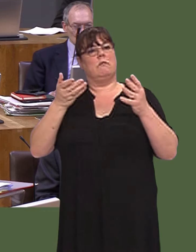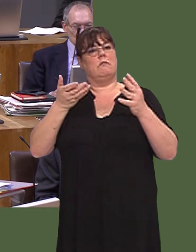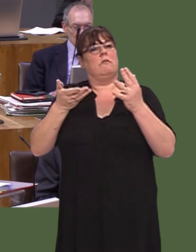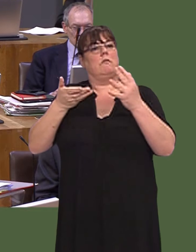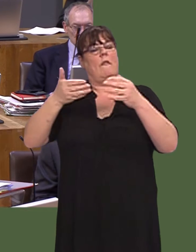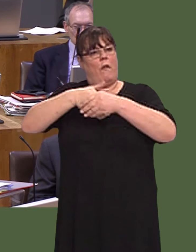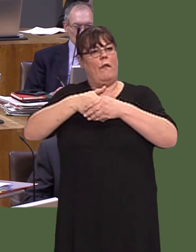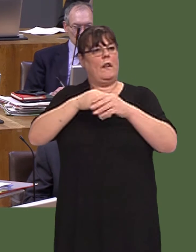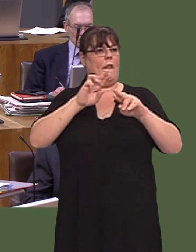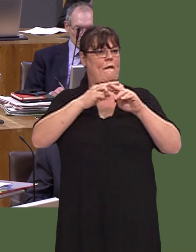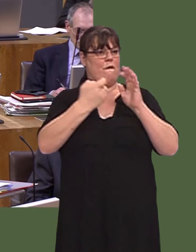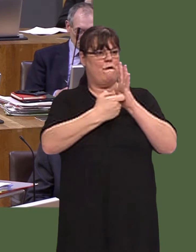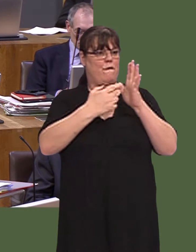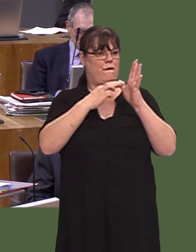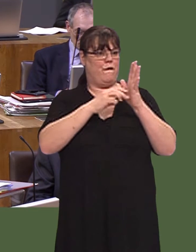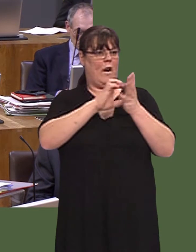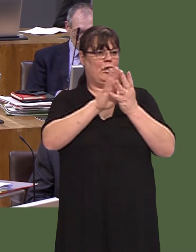a quarter are staffed at present.